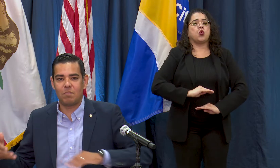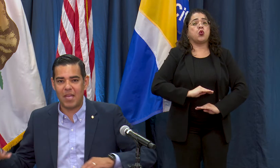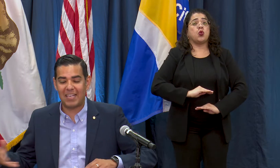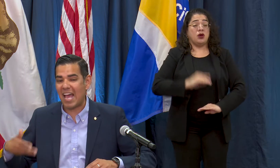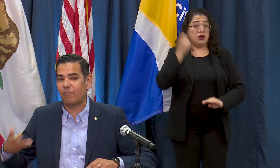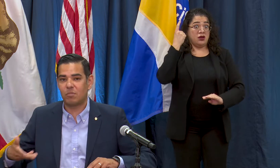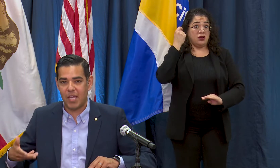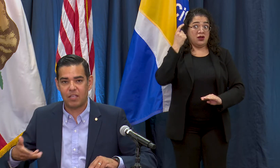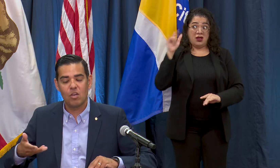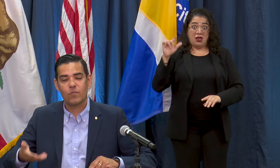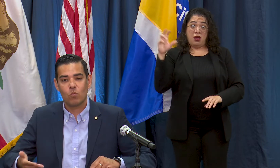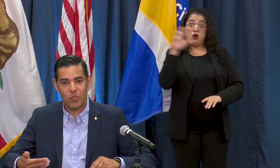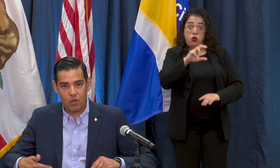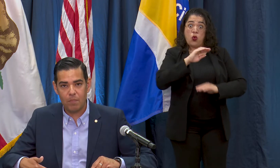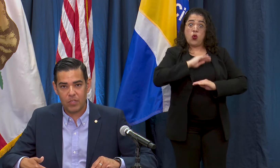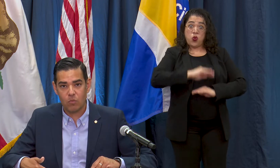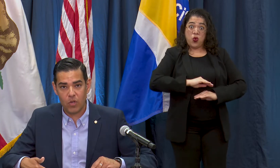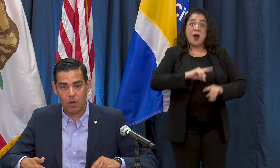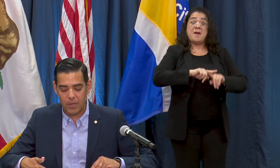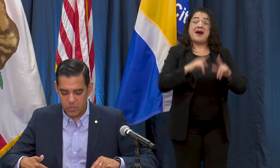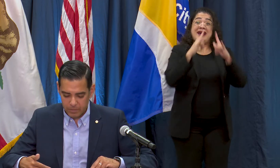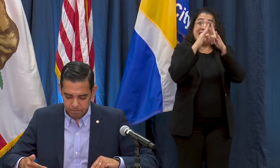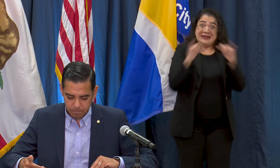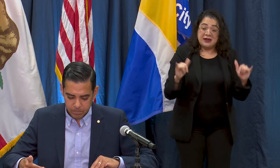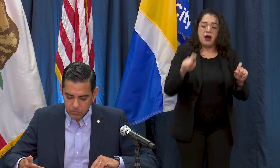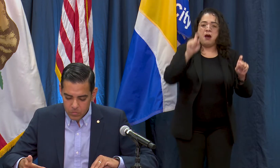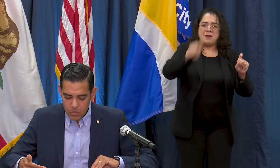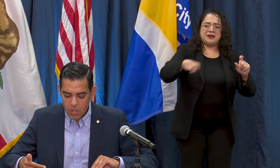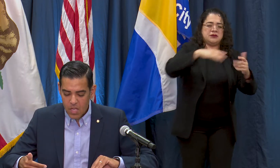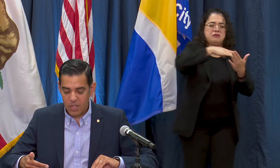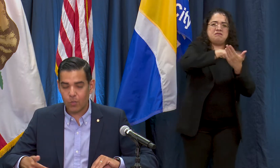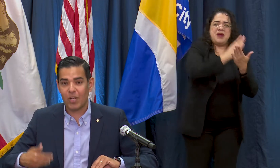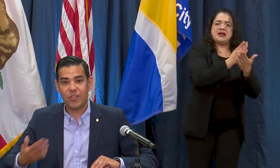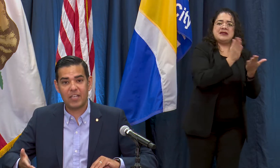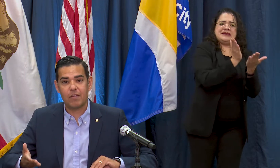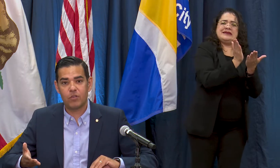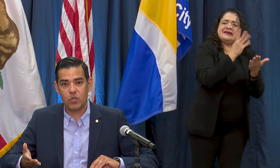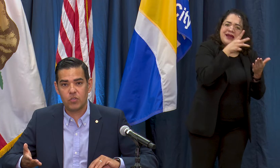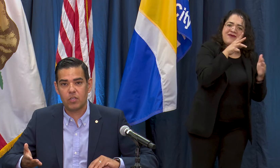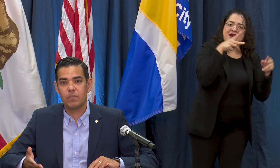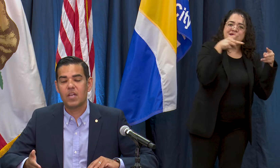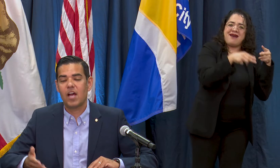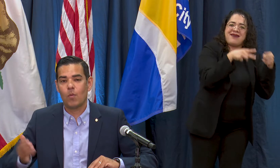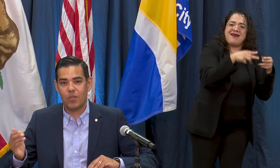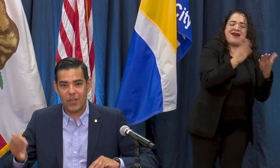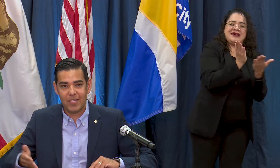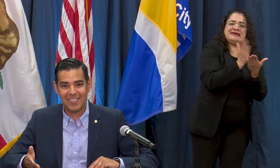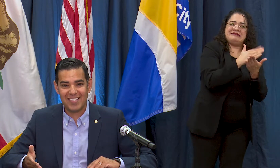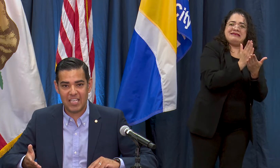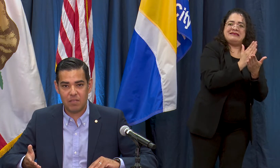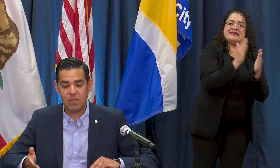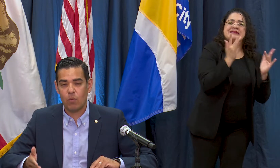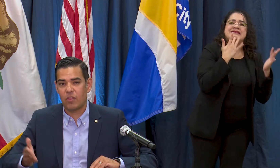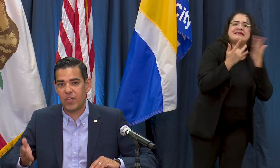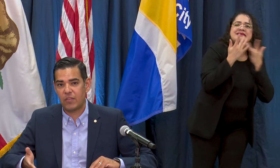to make and have to make within our budget and so I want to thank Governor Newsom, I want to thank his team, I want to thank